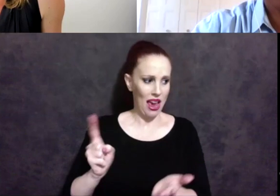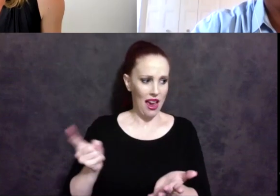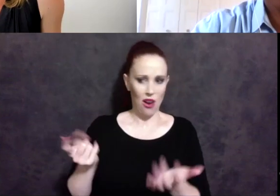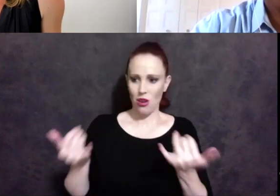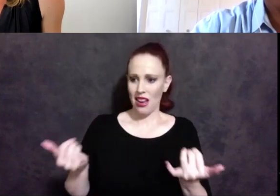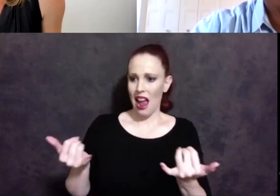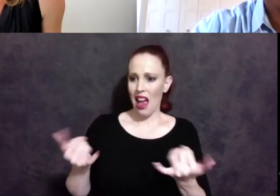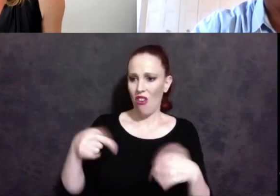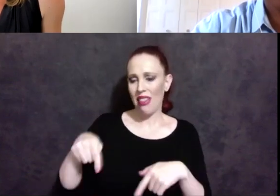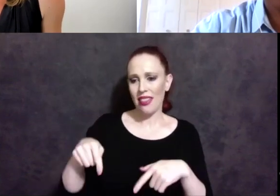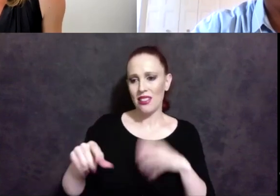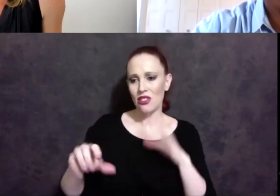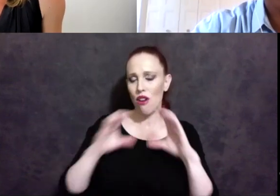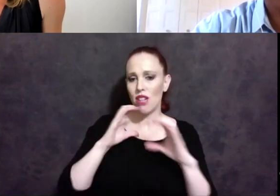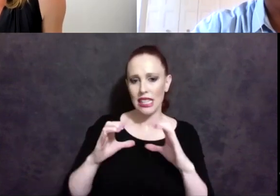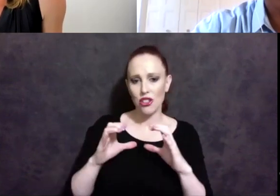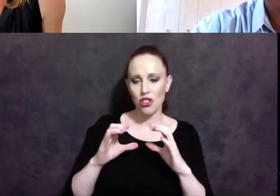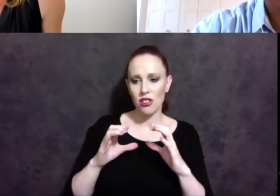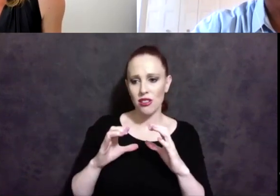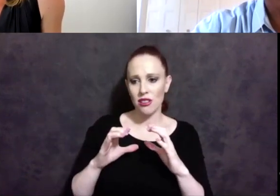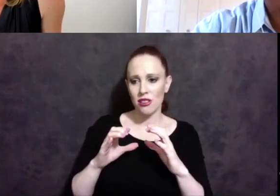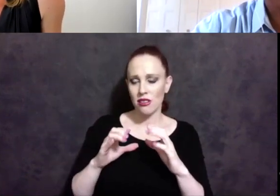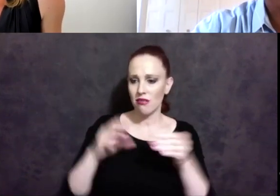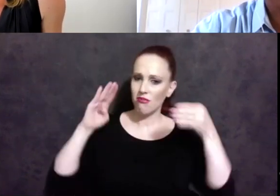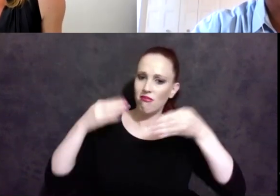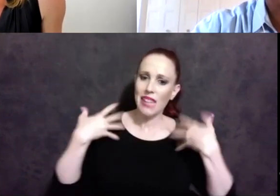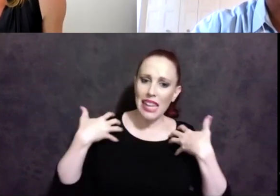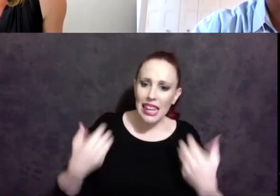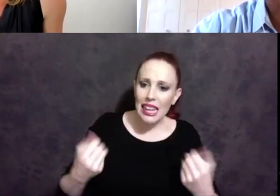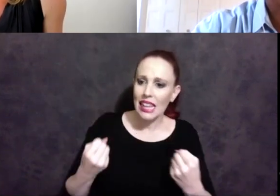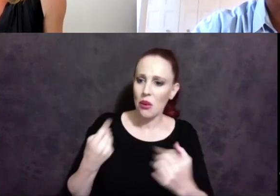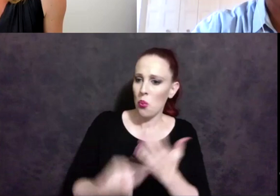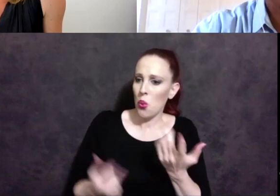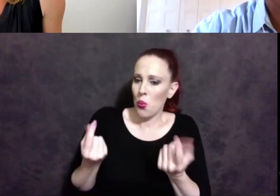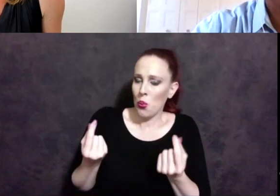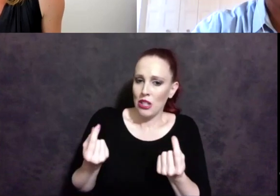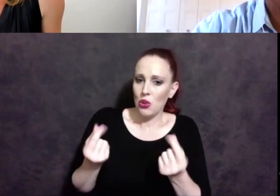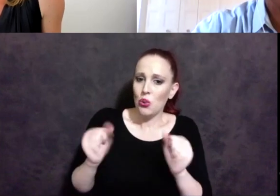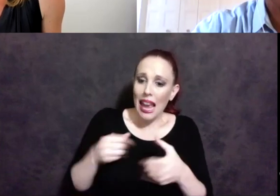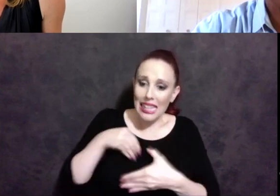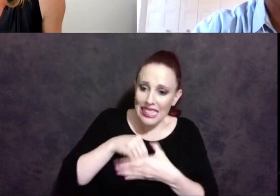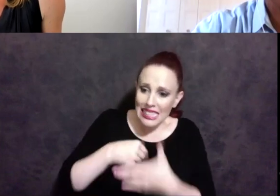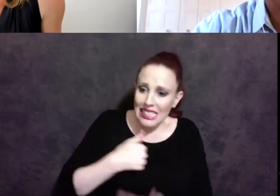this conversation is about healing, about what we can do within ourselves and what we